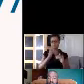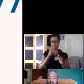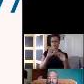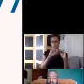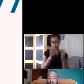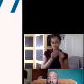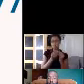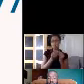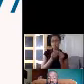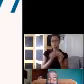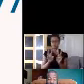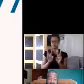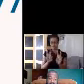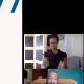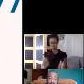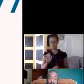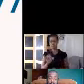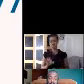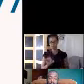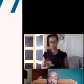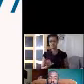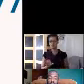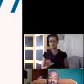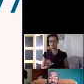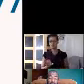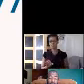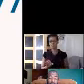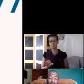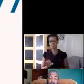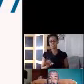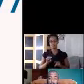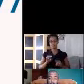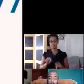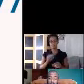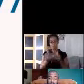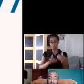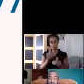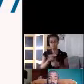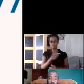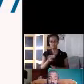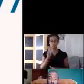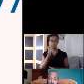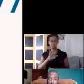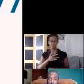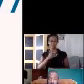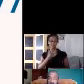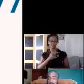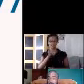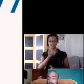that it's going to ask for us to be uncomfortable to make some changes, if that if that's something